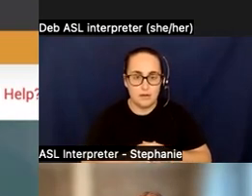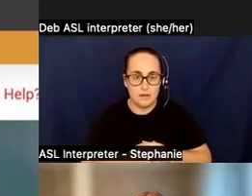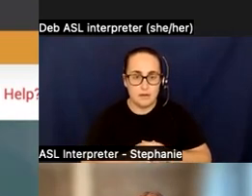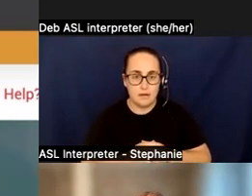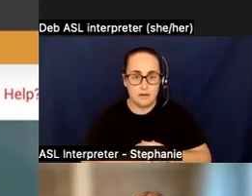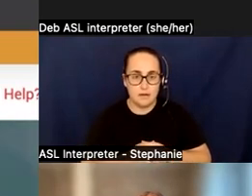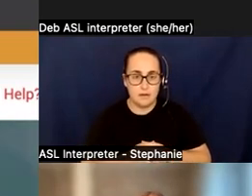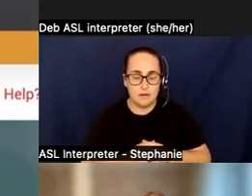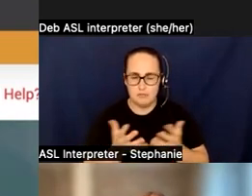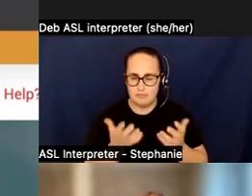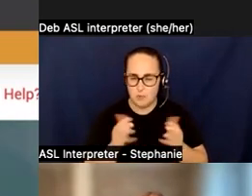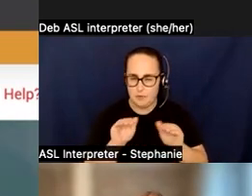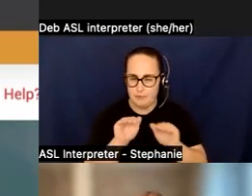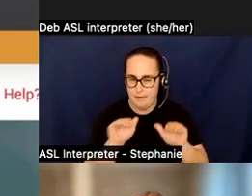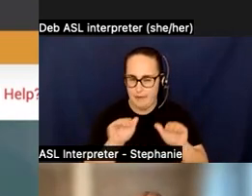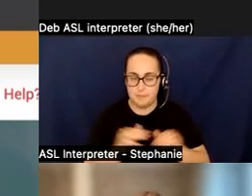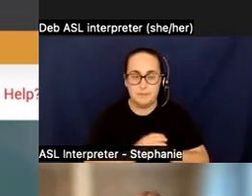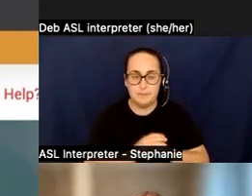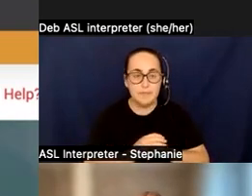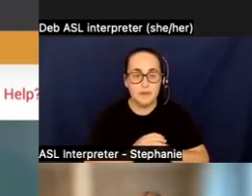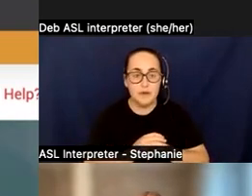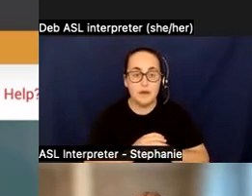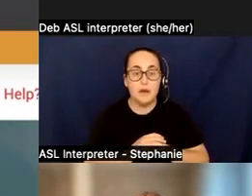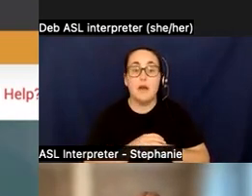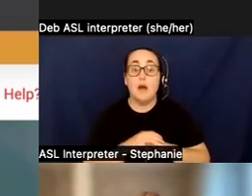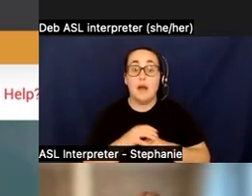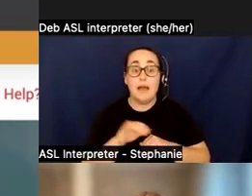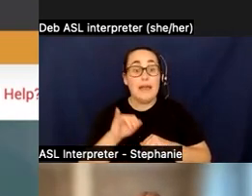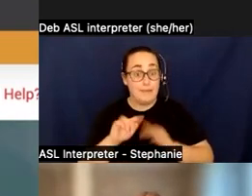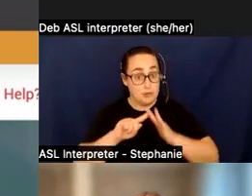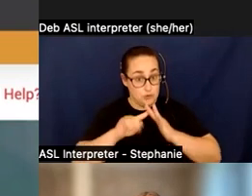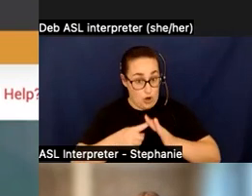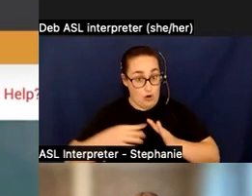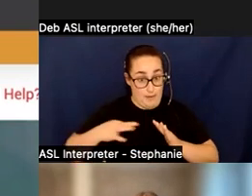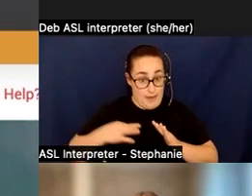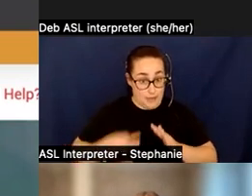when you are working on your application, you'll always see it at the bottom of your screen once